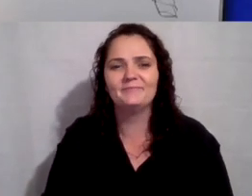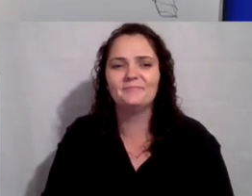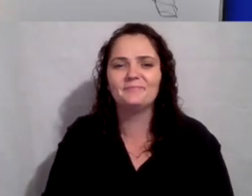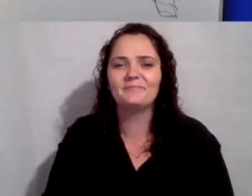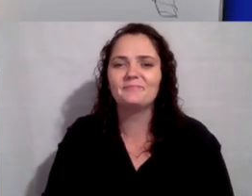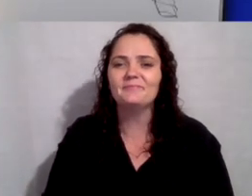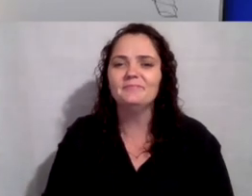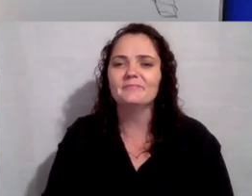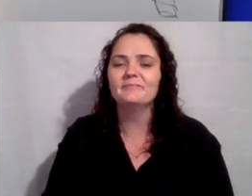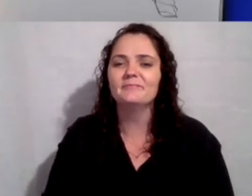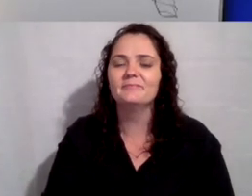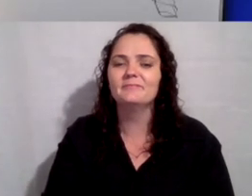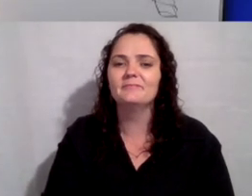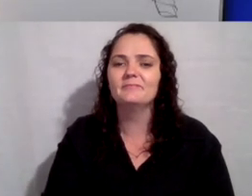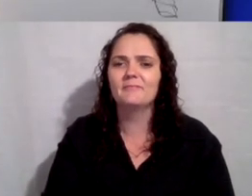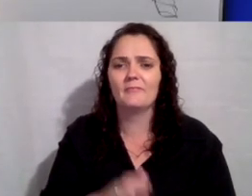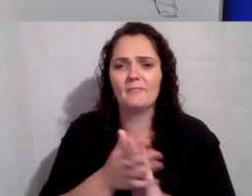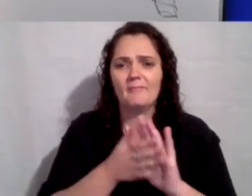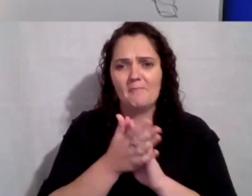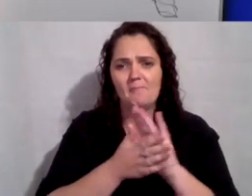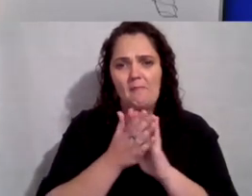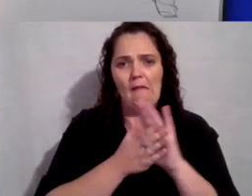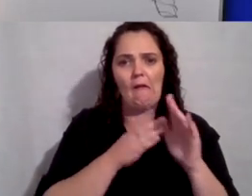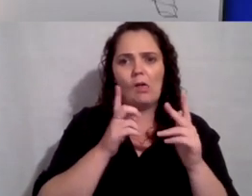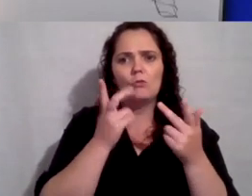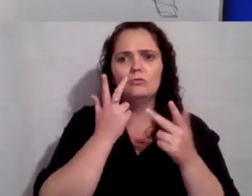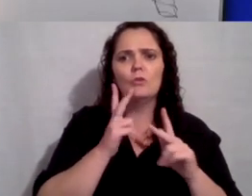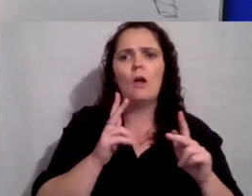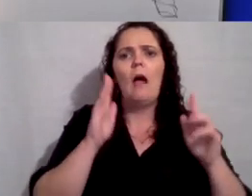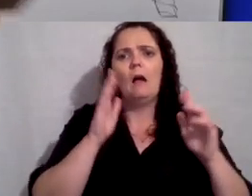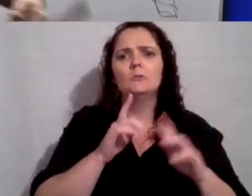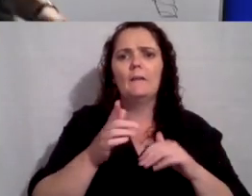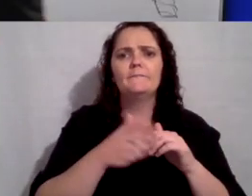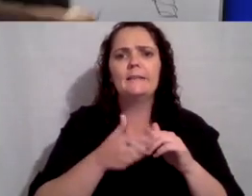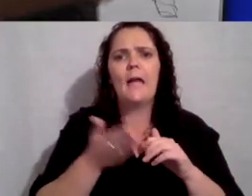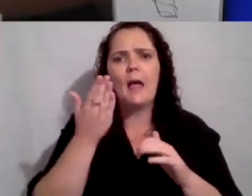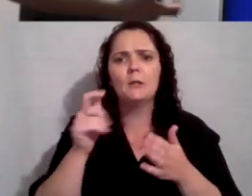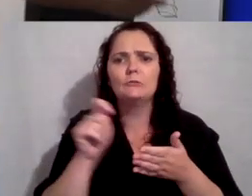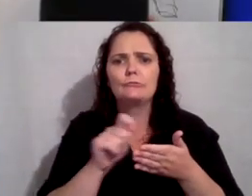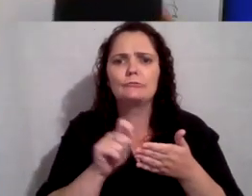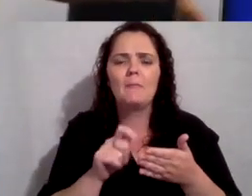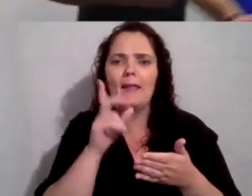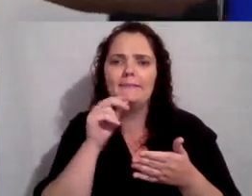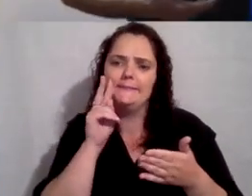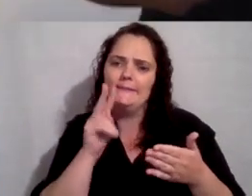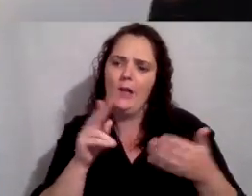the point of this is not to show that you drew her arm wrong and thus are fixing it or erasing it and fixing it,